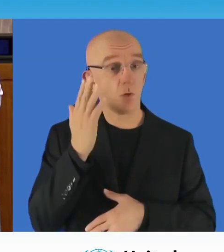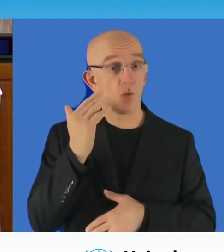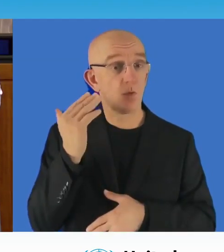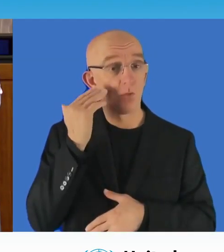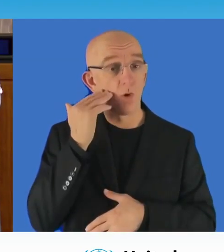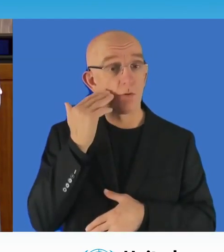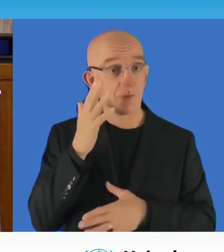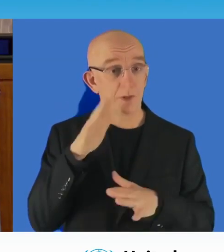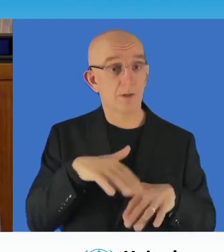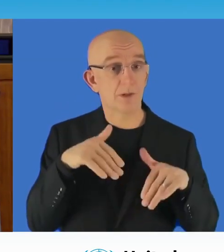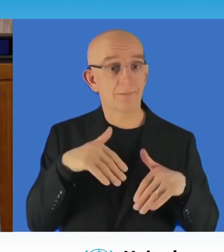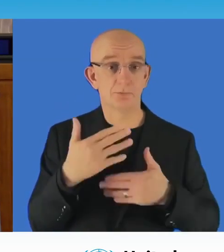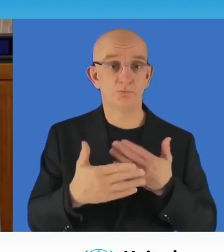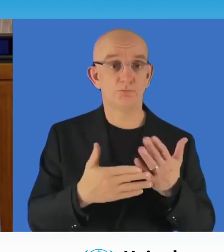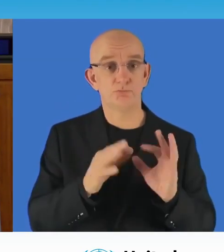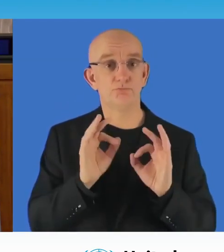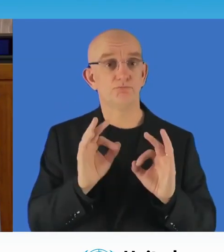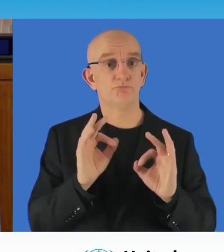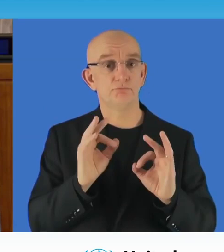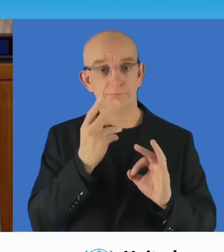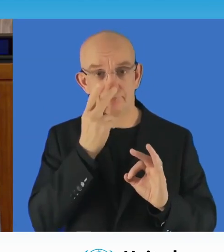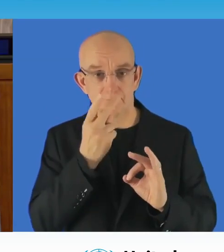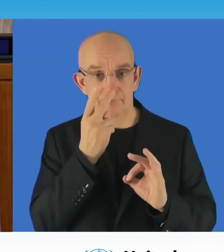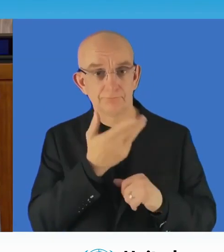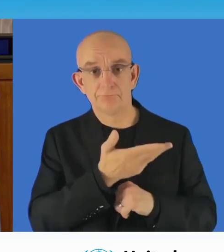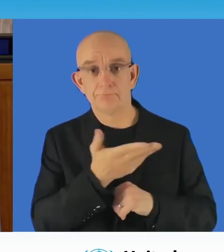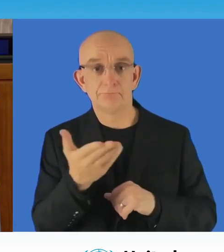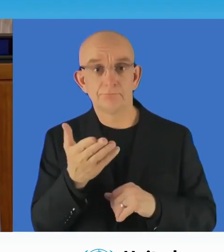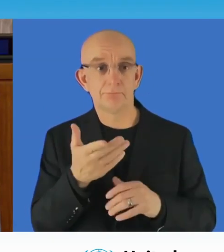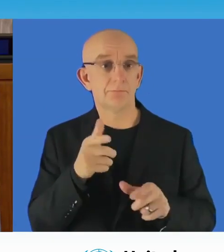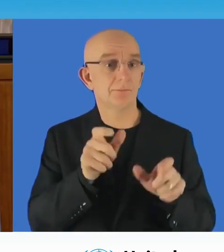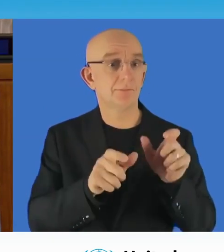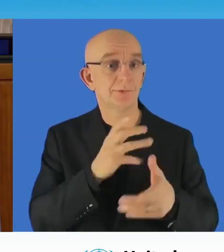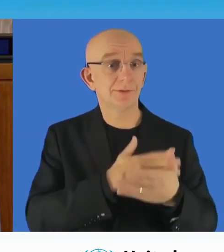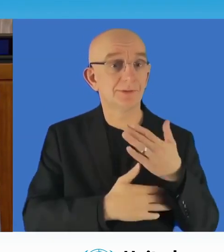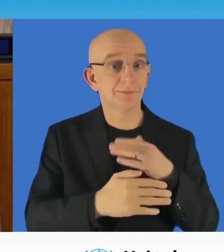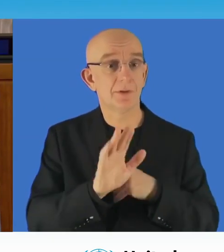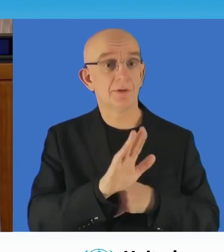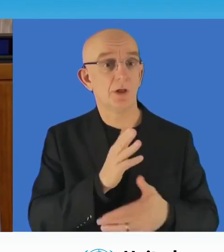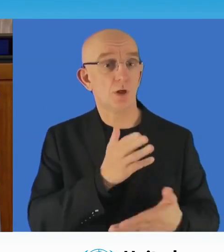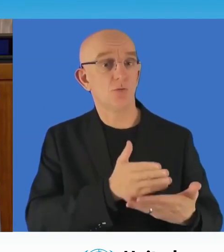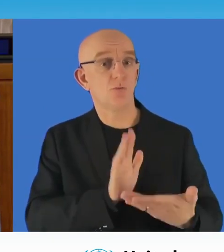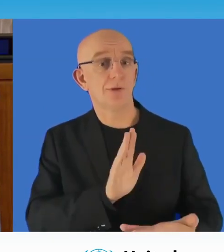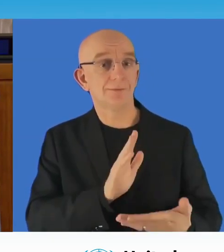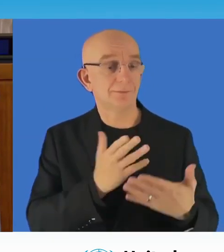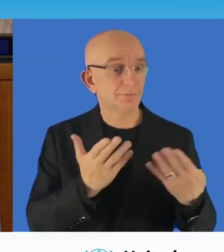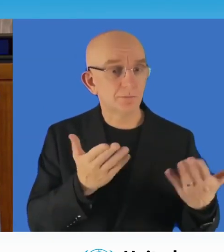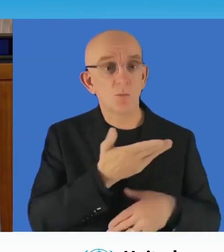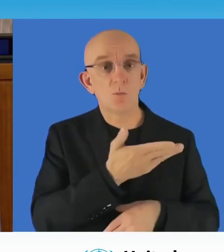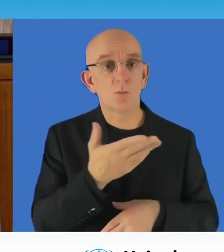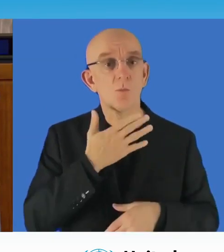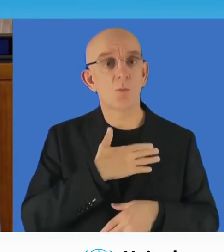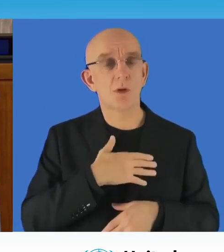all decision making and implementation processes regarding policies for person with disabilities